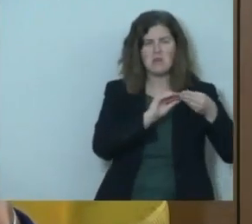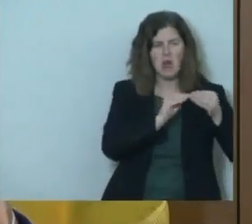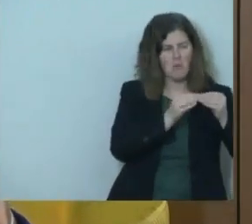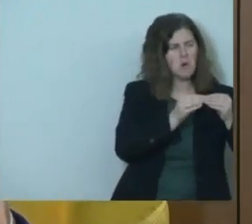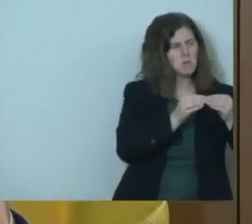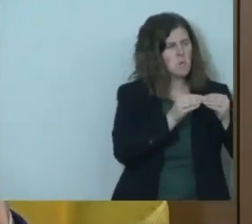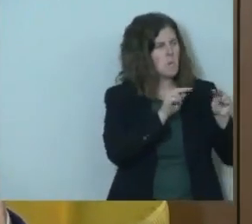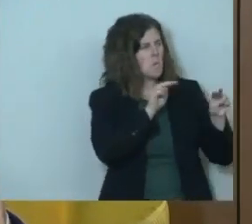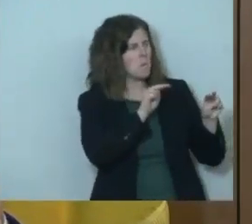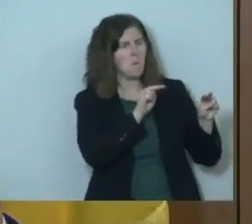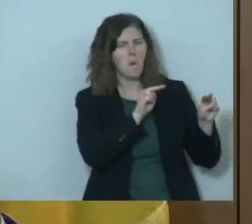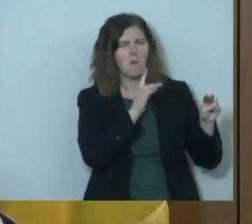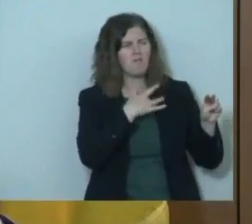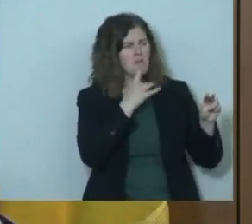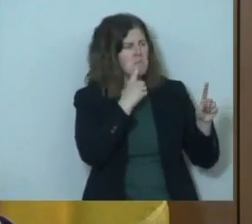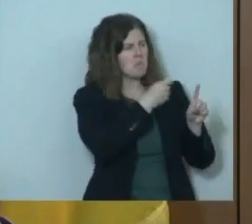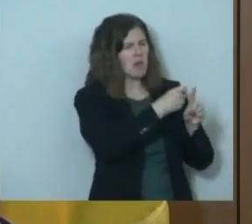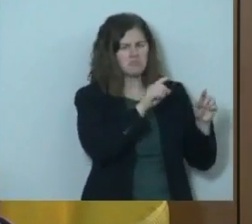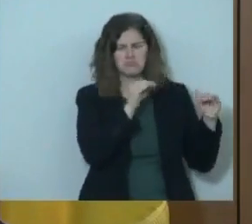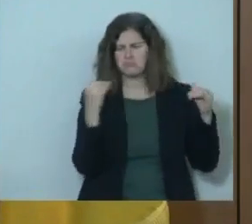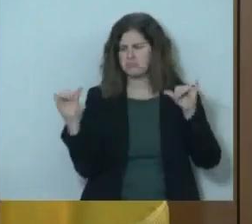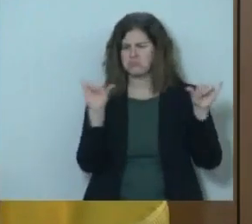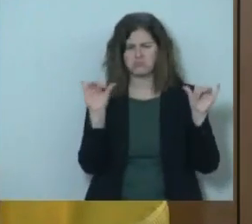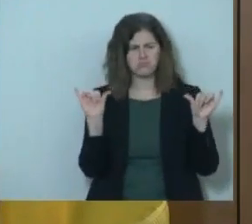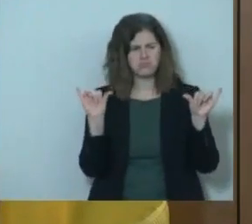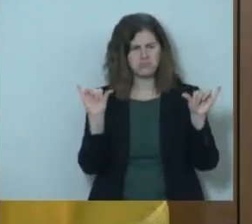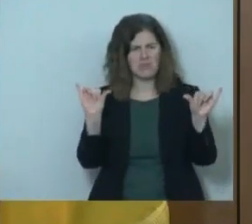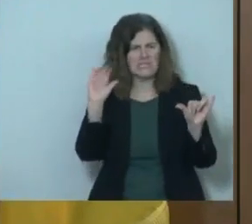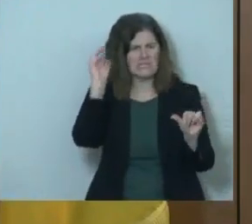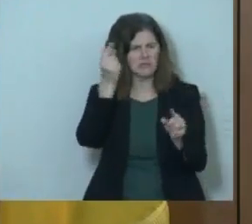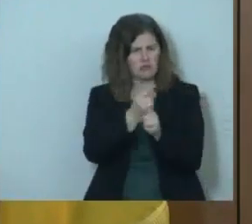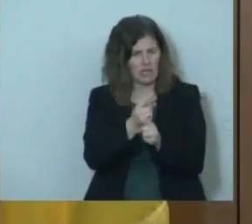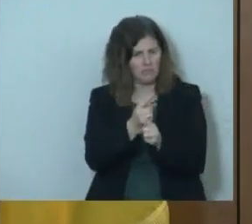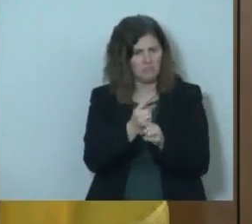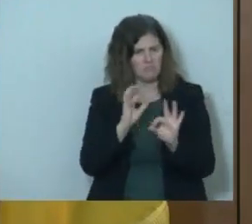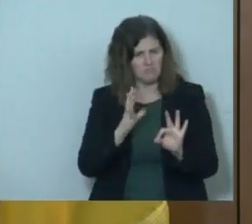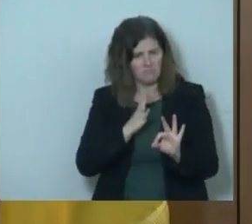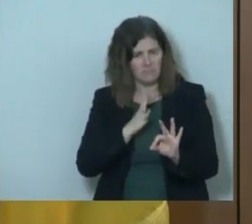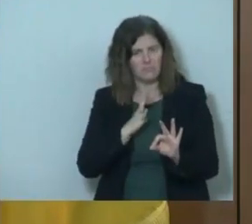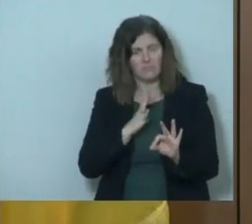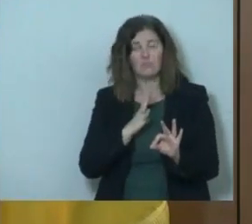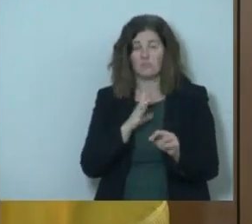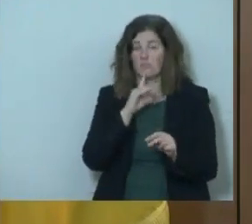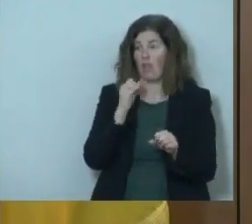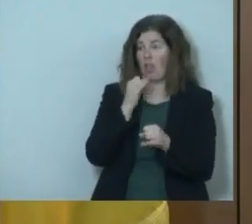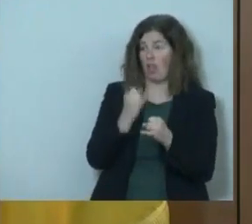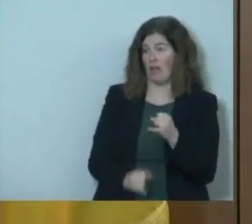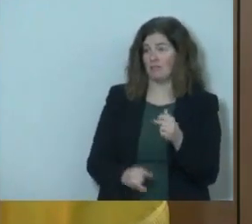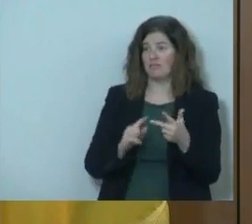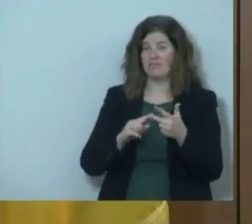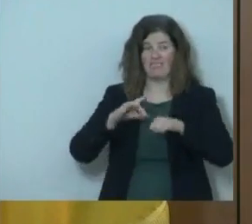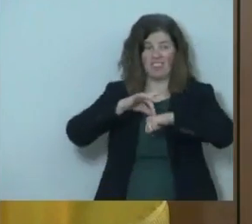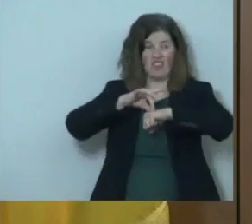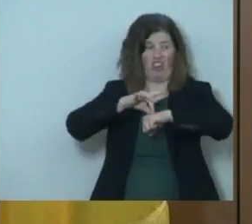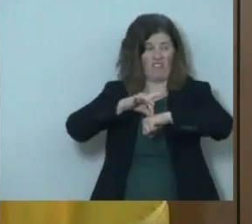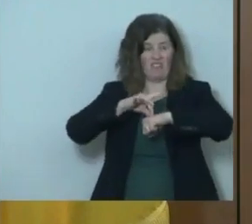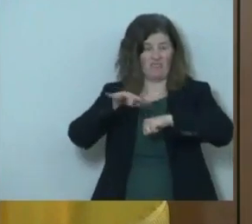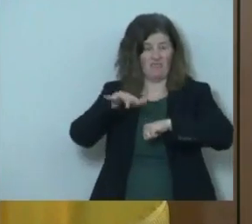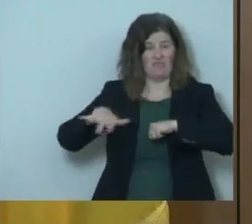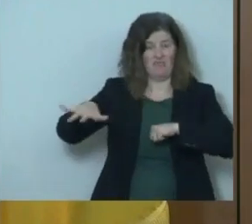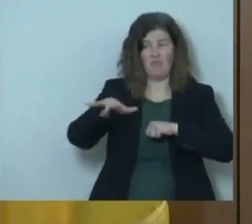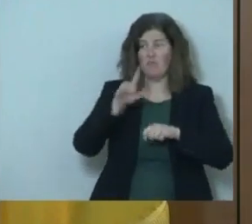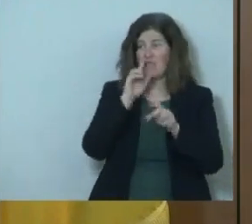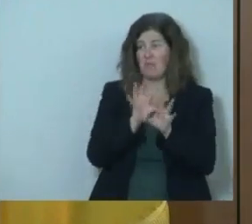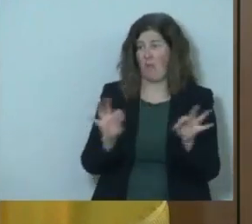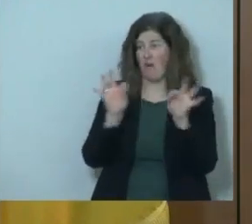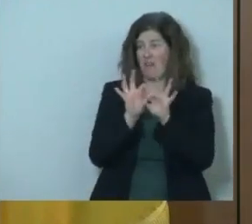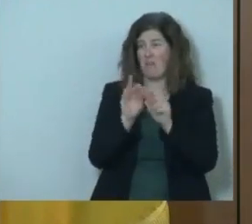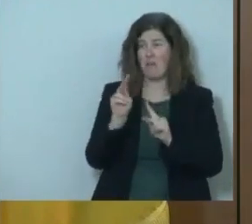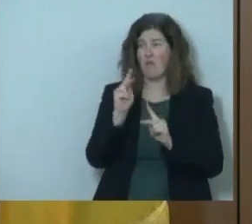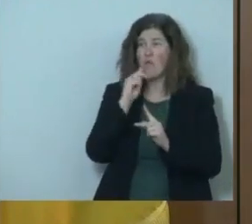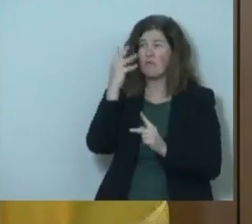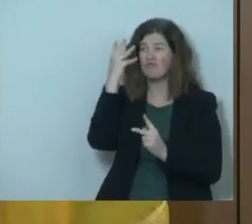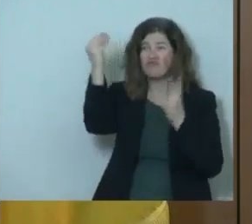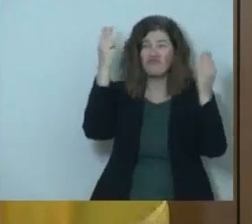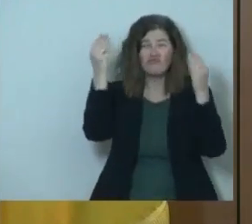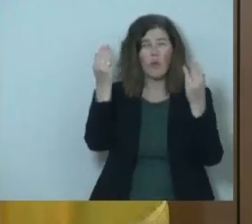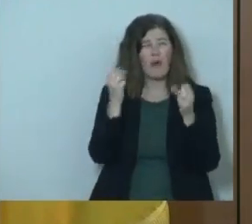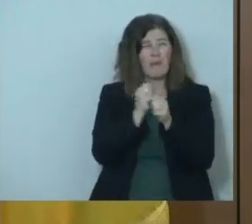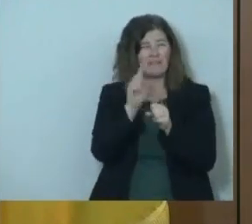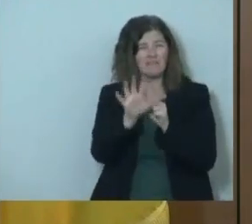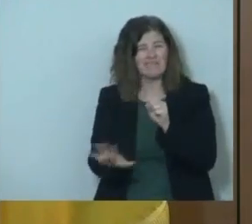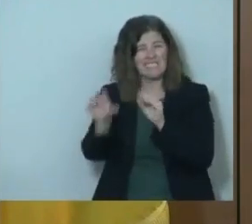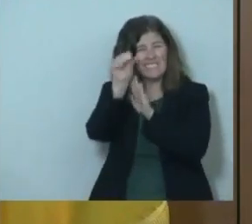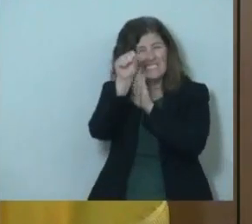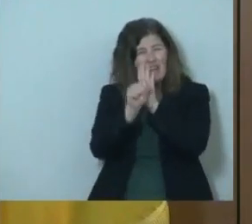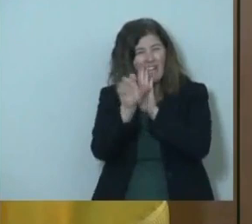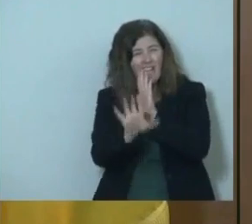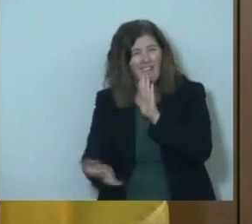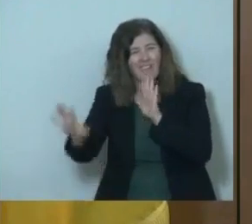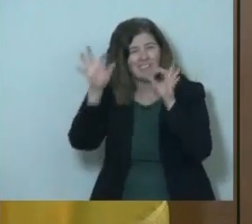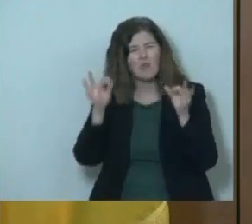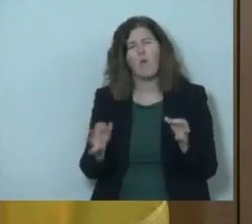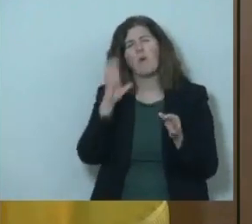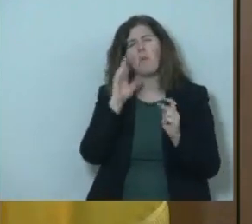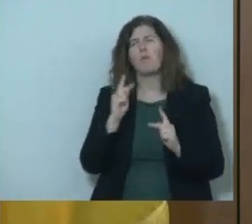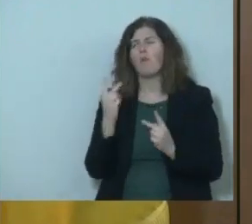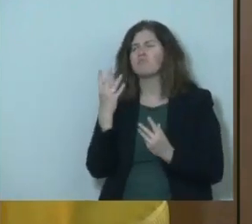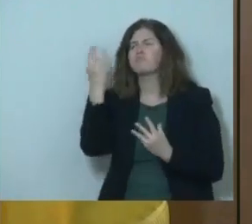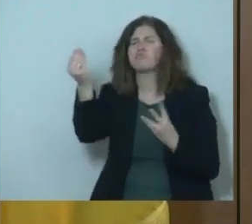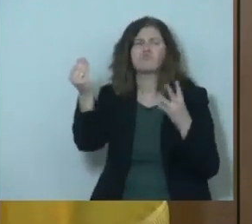NOT SO SLOW THAT YOU DON’T HAVE HOPE FOR REALIZE THAT WE HAVE IMPACT, BUT SLOW ENOUGH THAT THE DATA ALLOWS OUR DECISIONS AND WE CAN TELL YOU THE IMPACT OF THE DECISIONS.